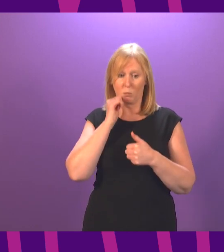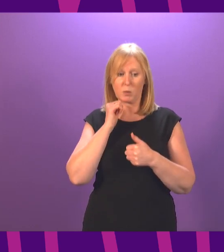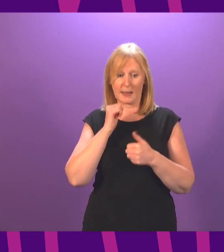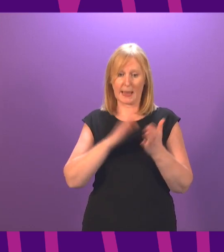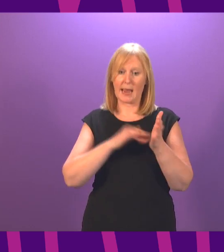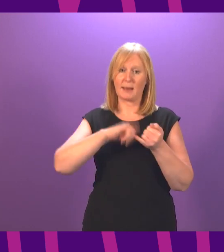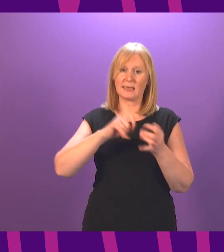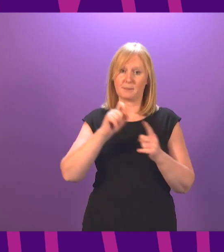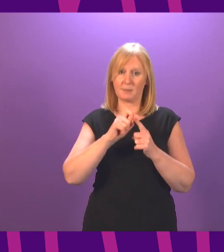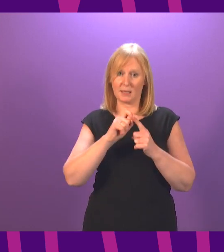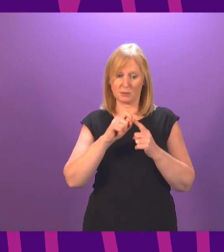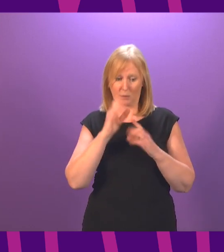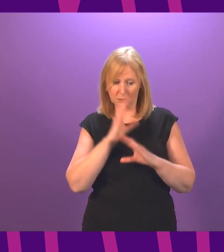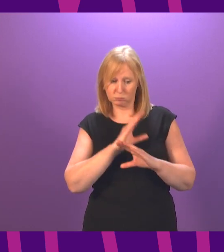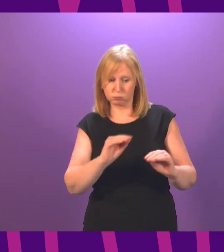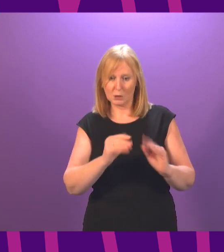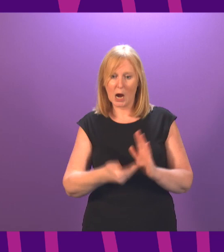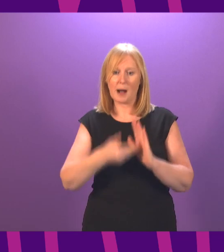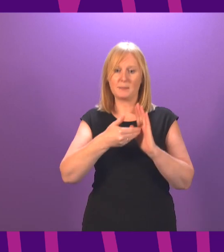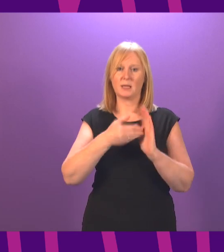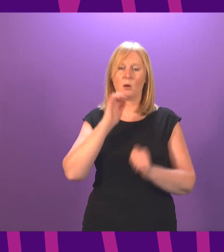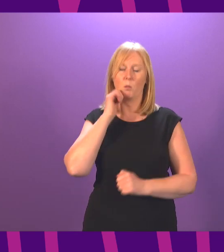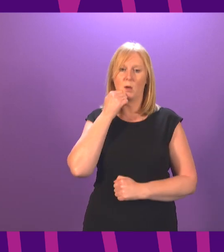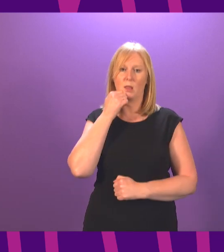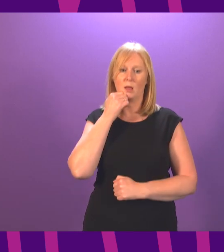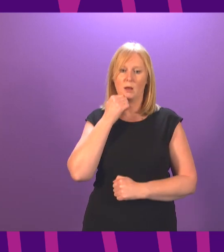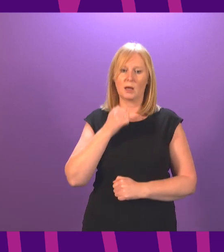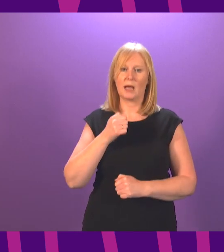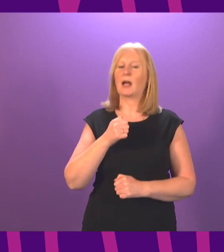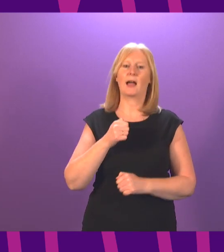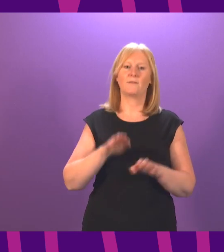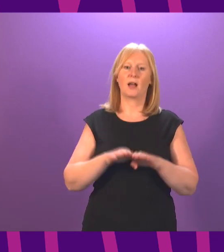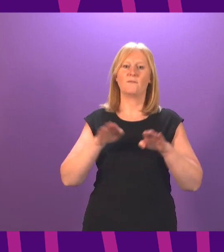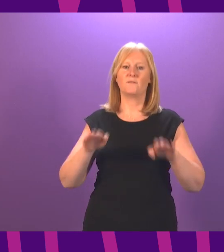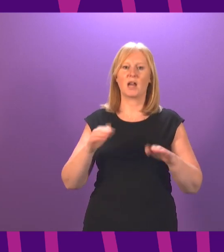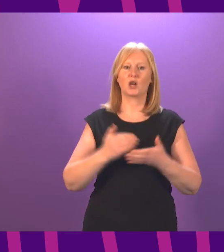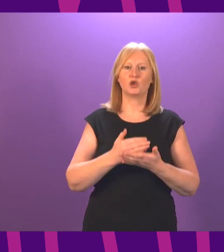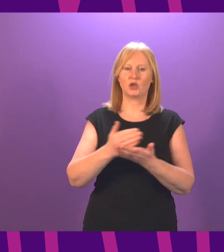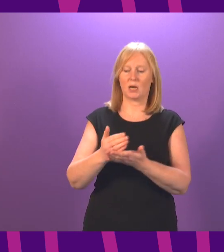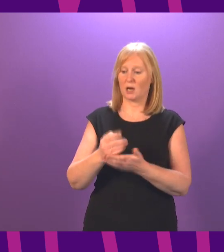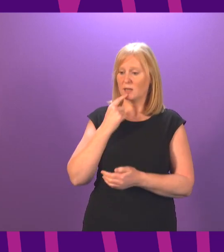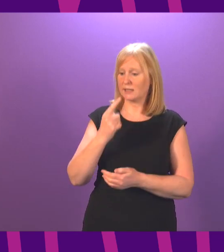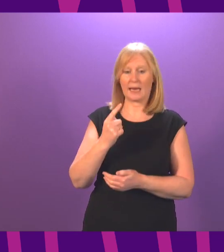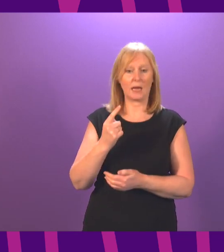round MSPs after today’s resilience meeting, to update them. Earlier in the week, we had an update from FareShare, which said that it has no concerns